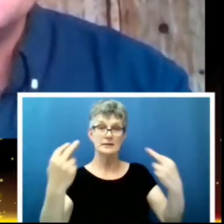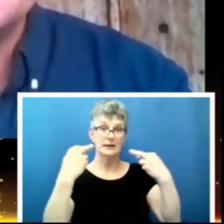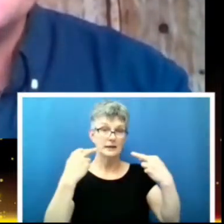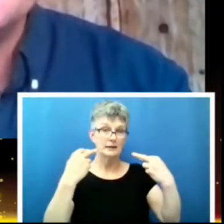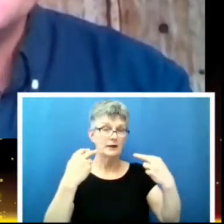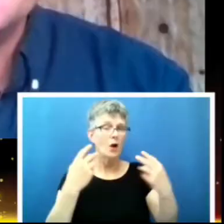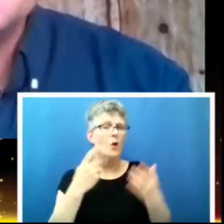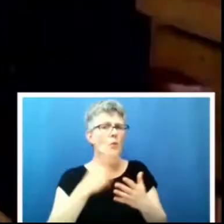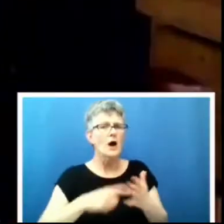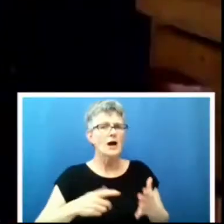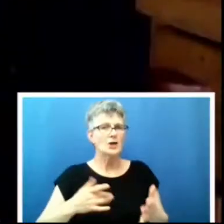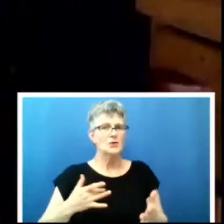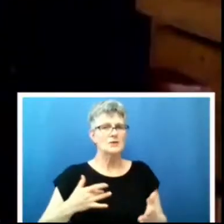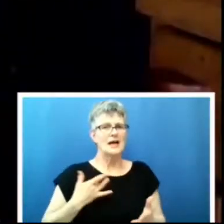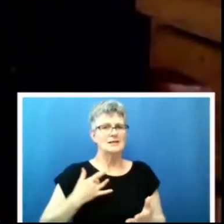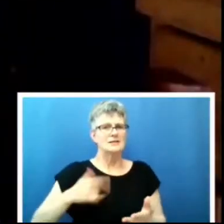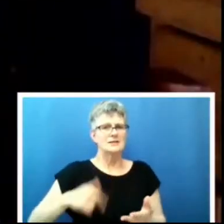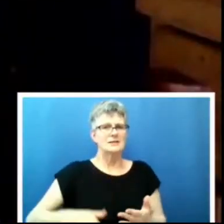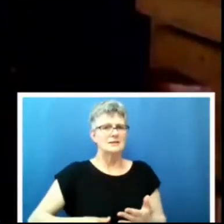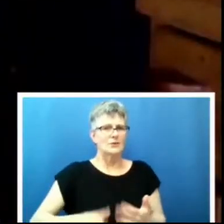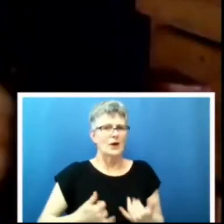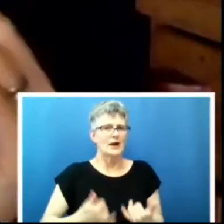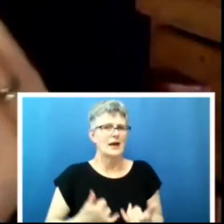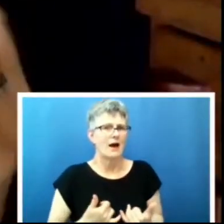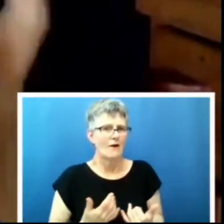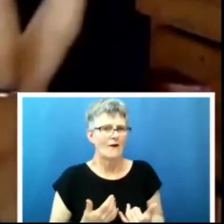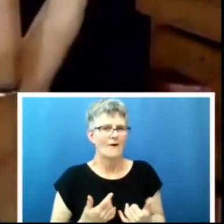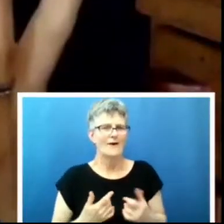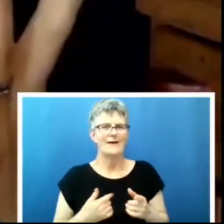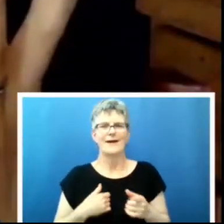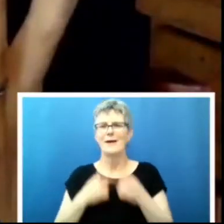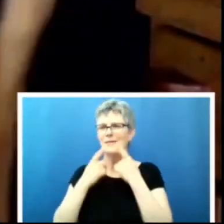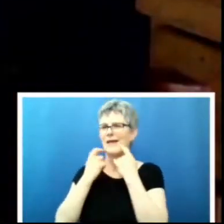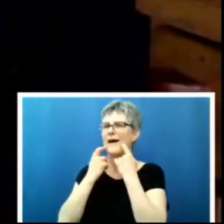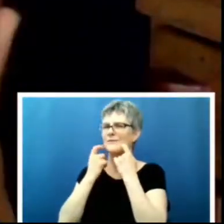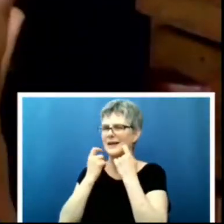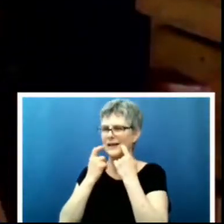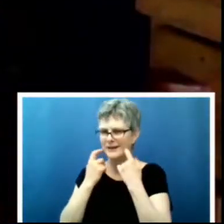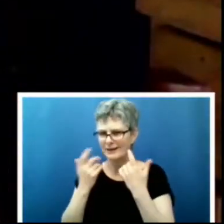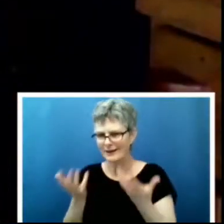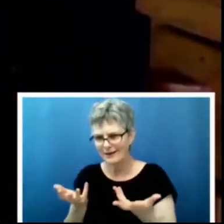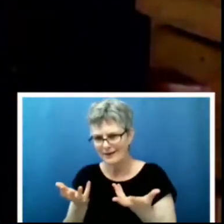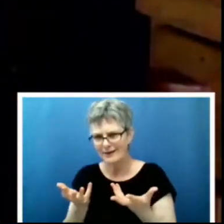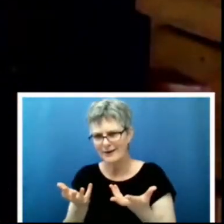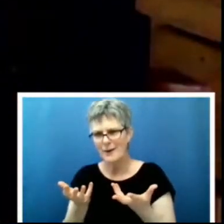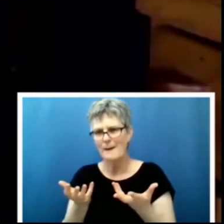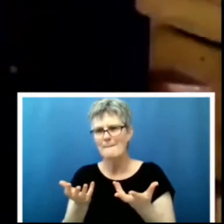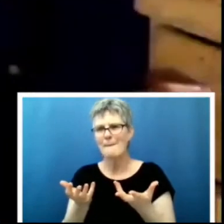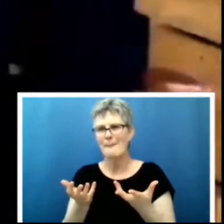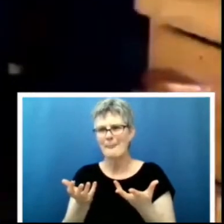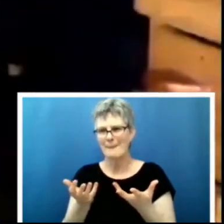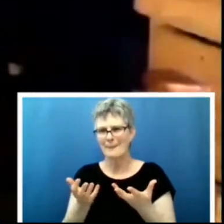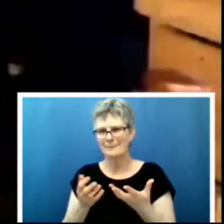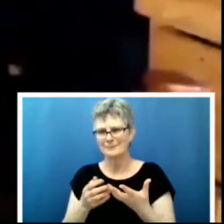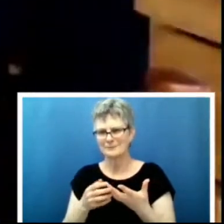I'm laughing because, like, I'm like. (chuckling)